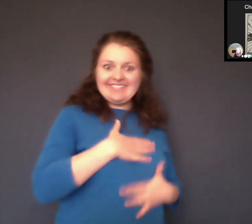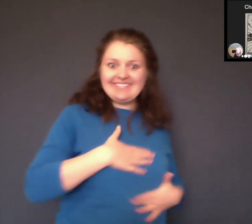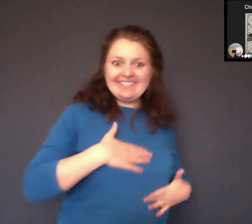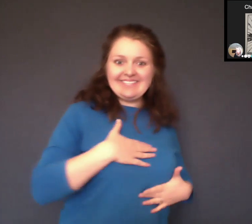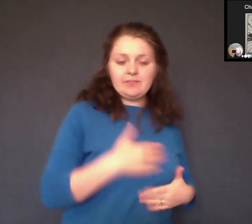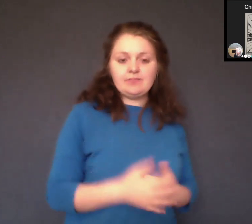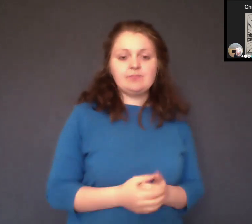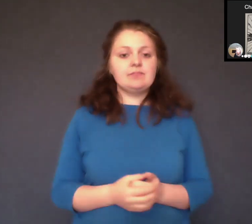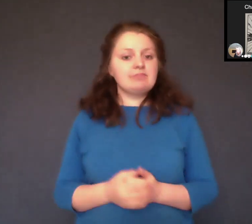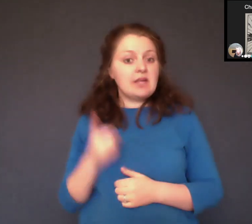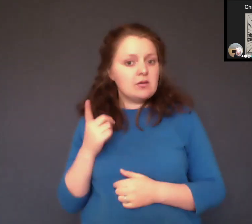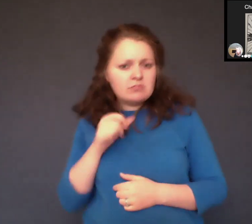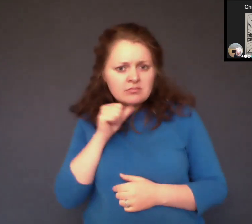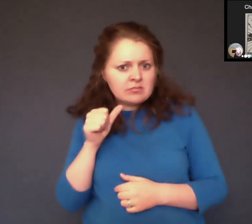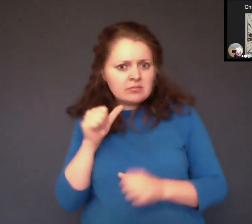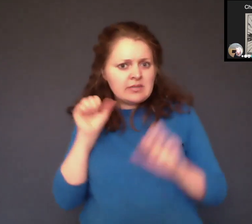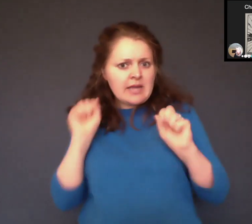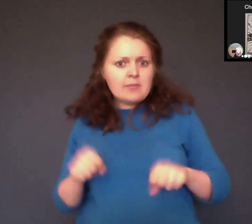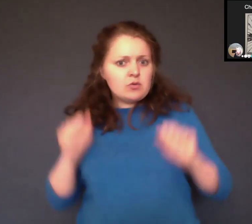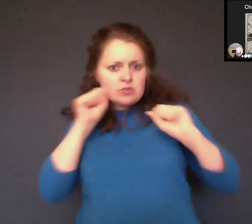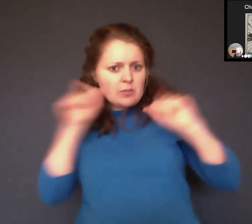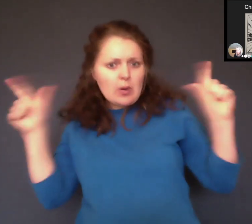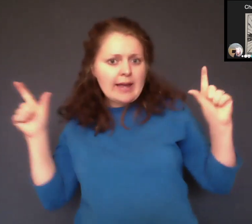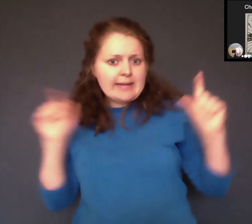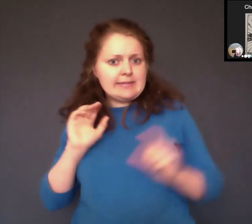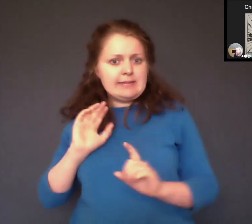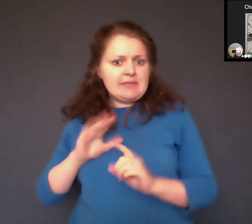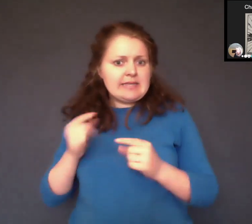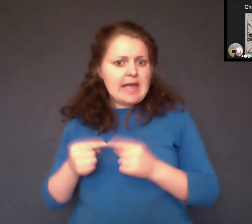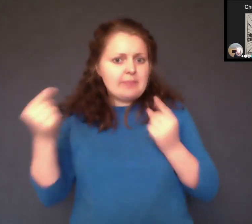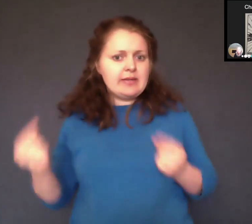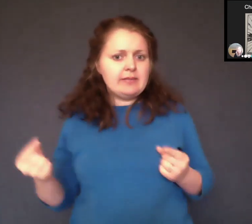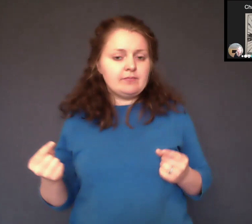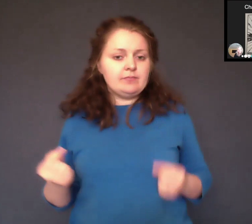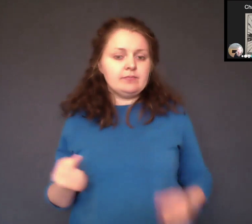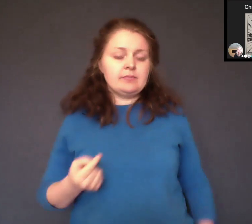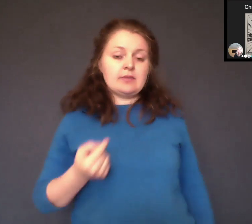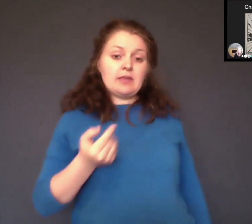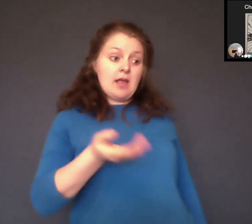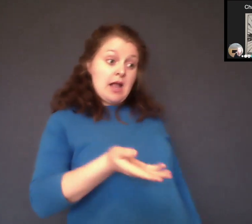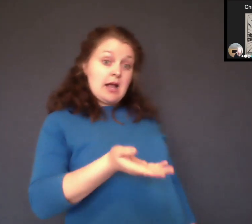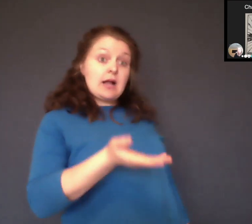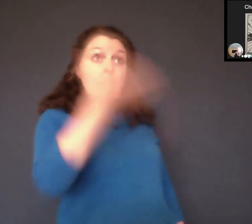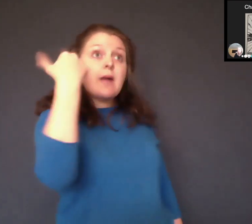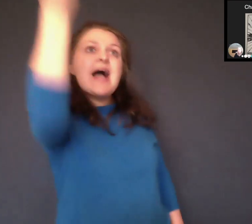watched his ascent from the first stare come out he yelled i want to see what a thief looks like